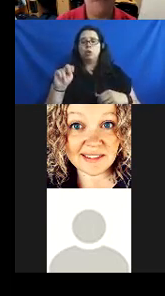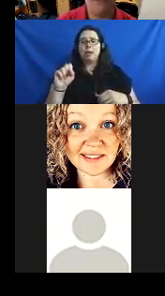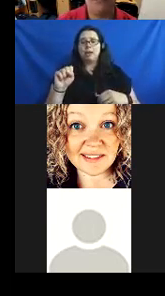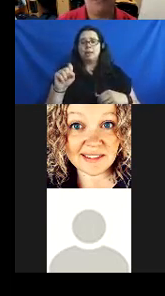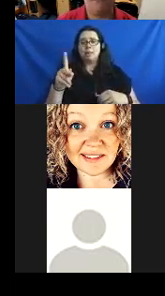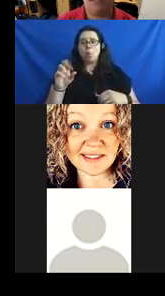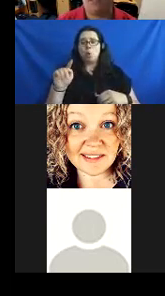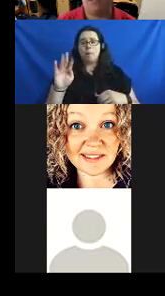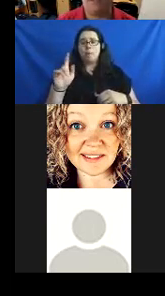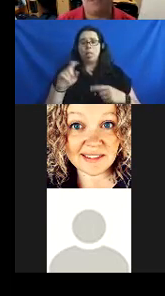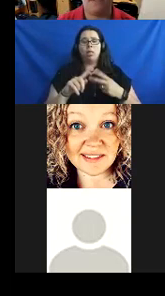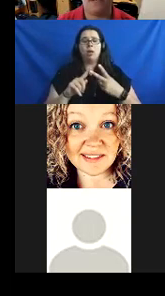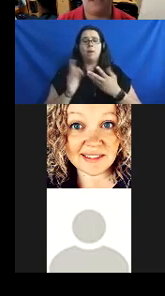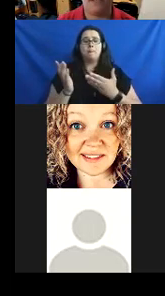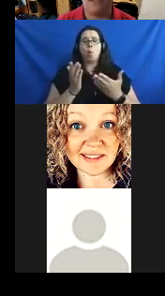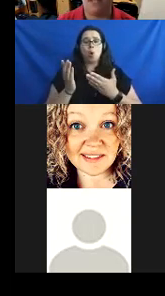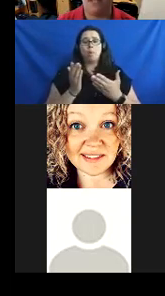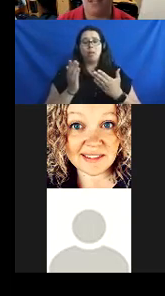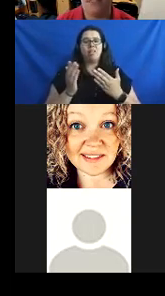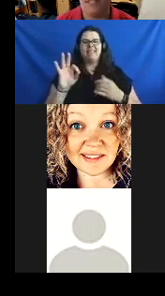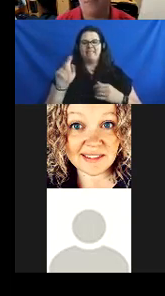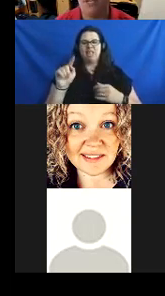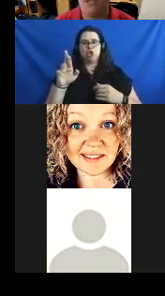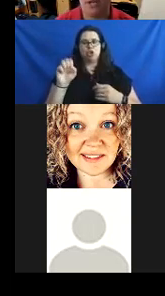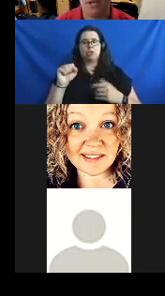THAT ARE AVAILABLE ON SOME OF THESE DEVICES IS PRETTY INCREDIBLE.